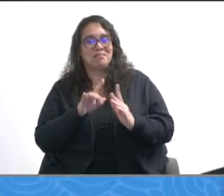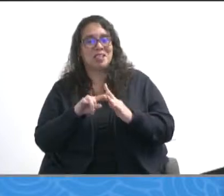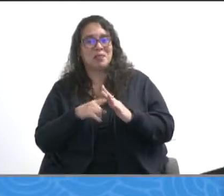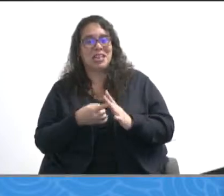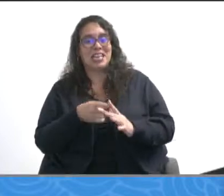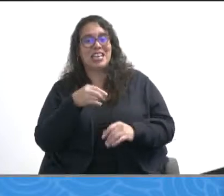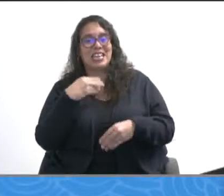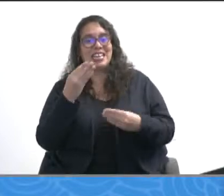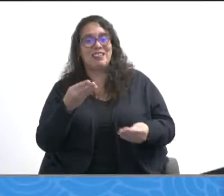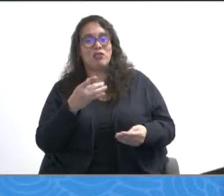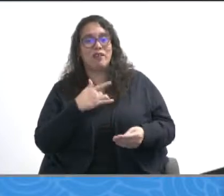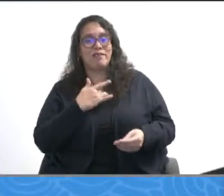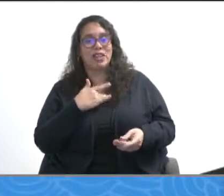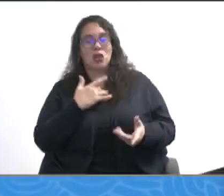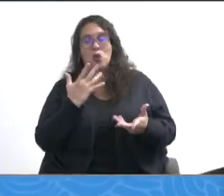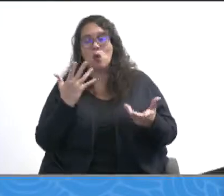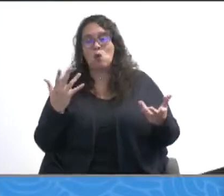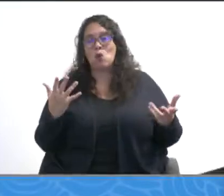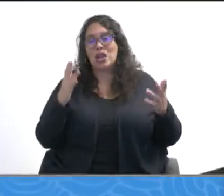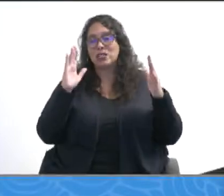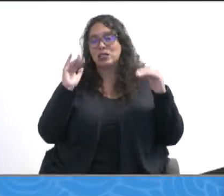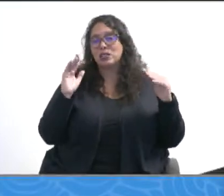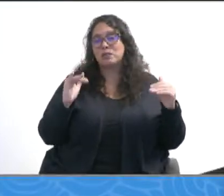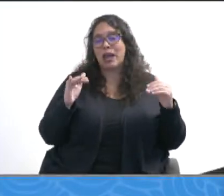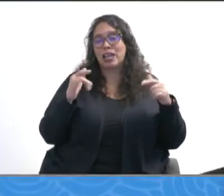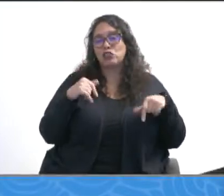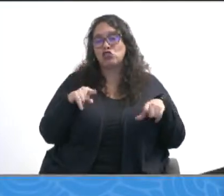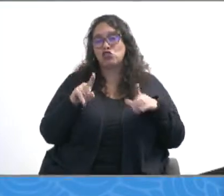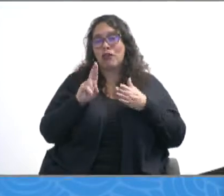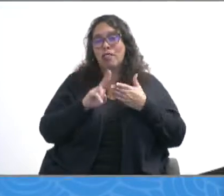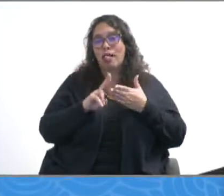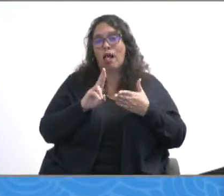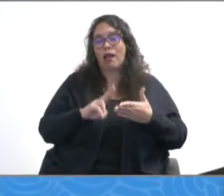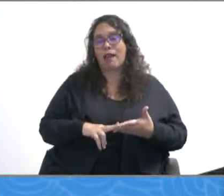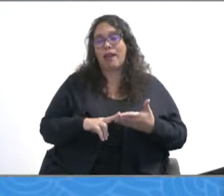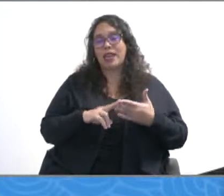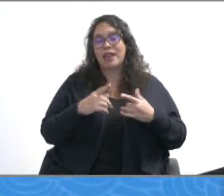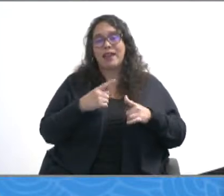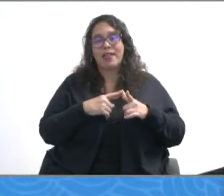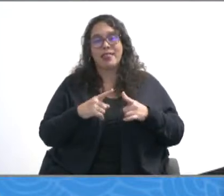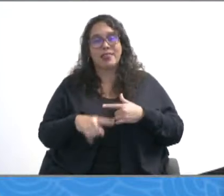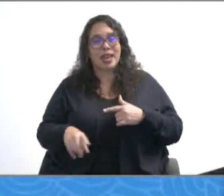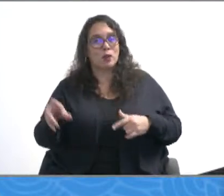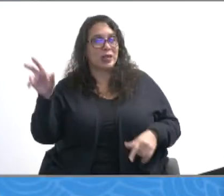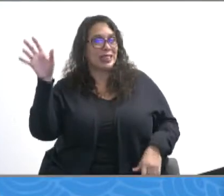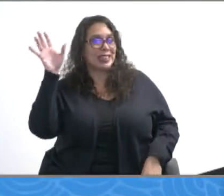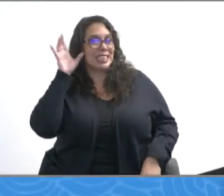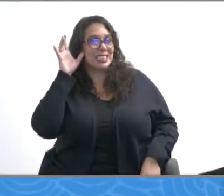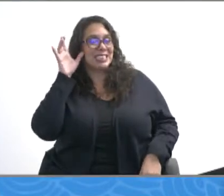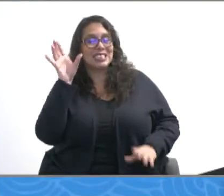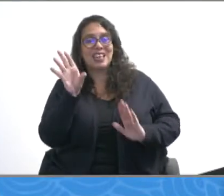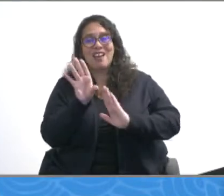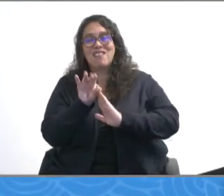for what you can expect as you're logging in, and then we'll be able to listen to a little bit of that video that Dr. Salazar